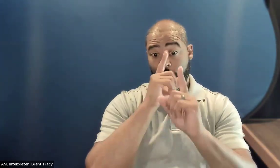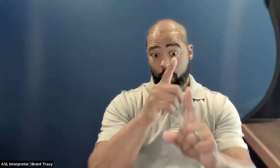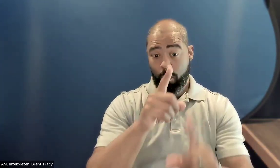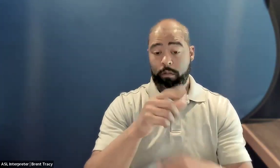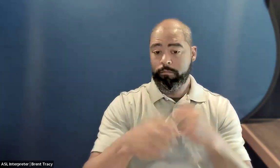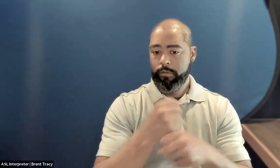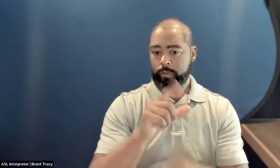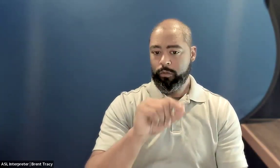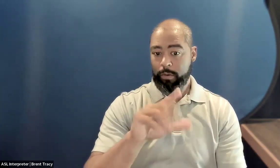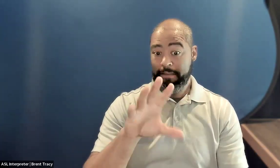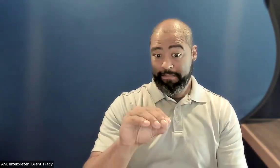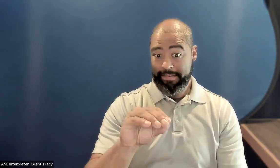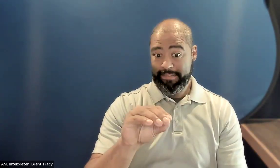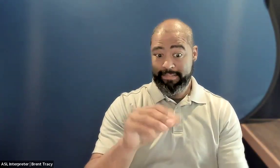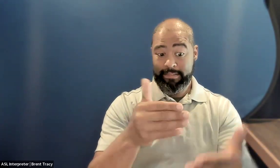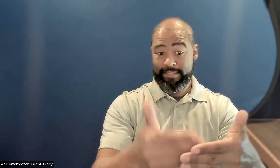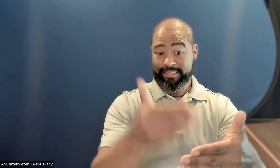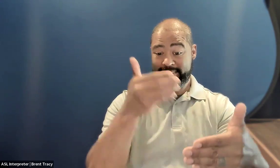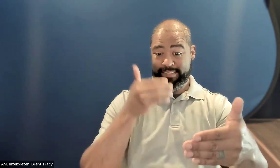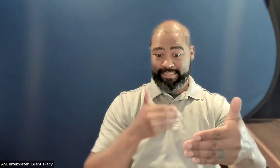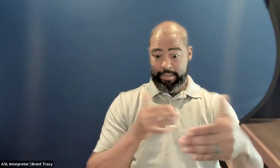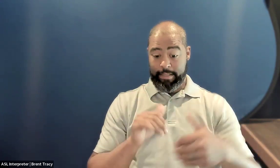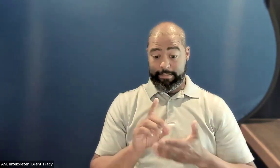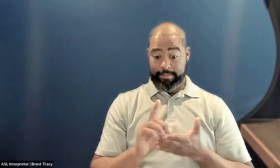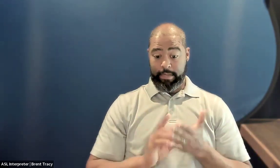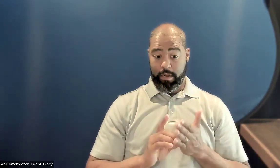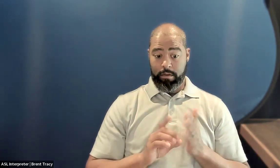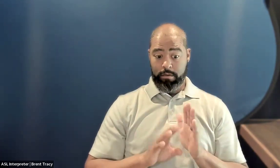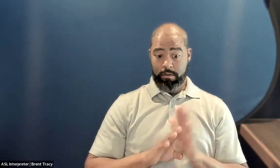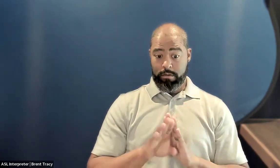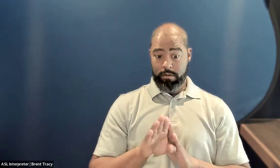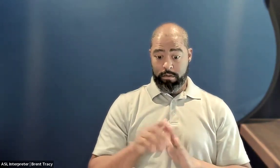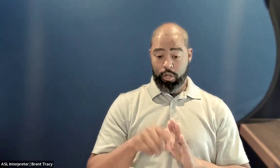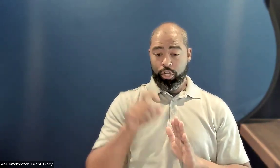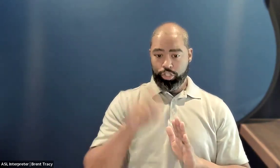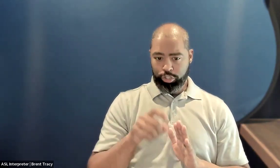asset is recommended to be designed for the 100 year or 1% annual chance storm.